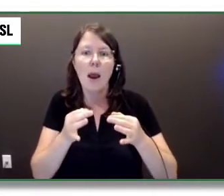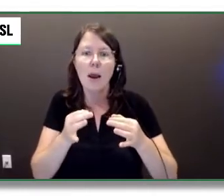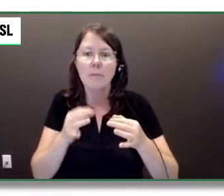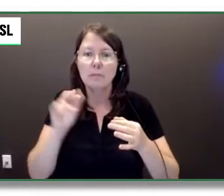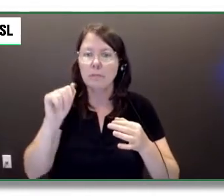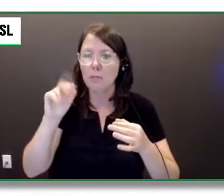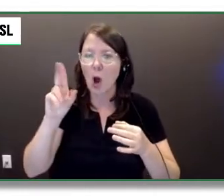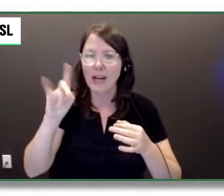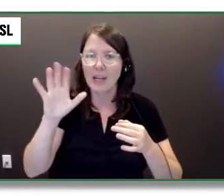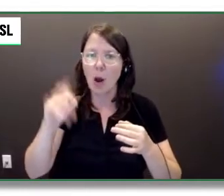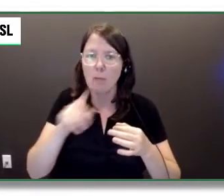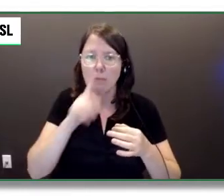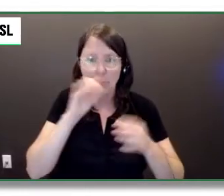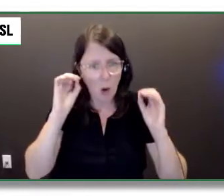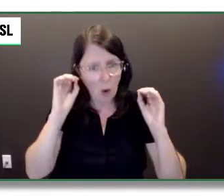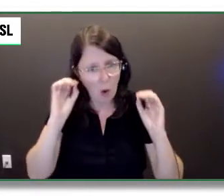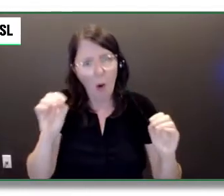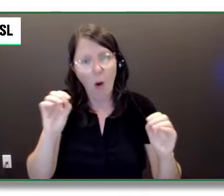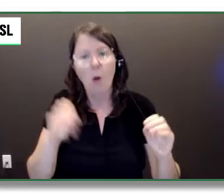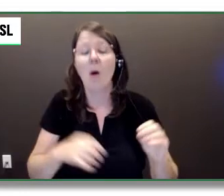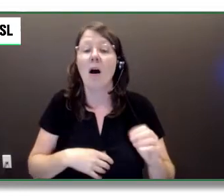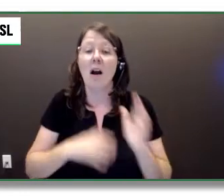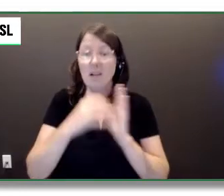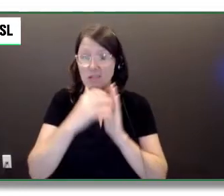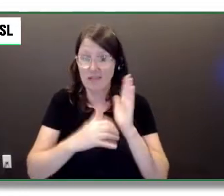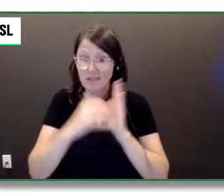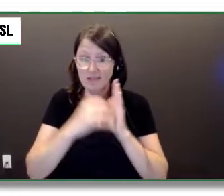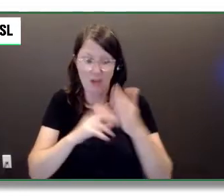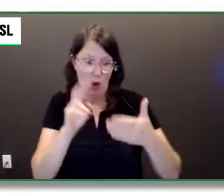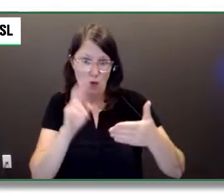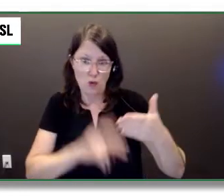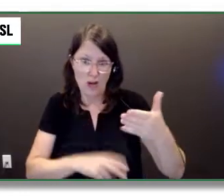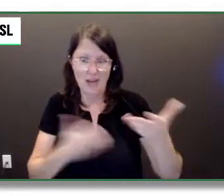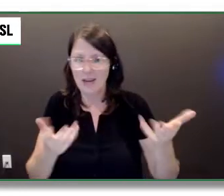So these are the five categories. Number one - virtual hikes,